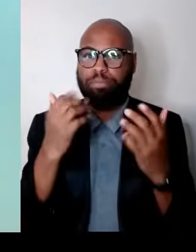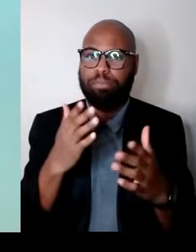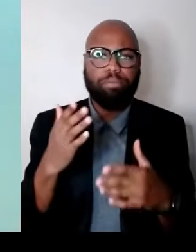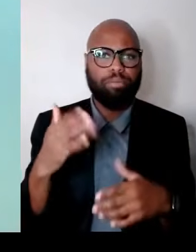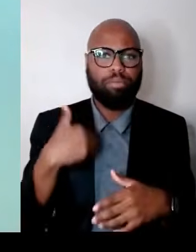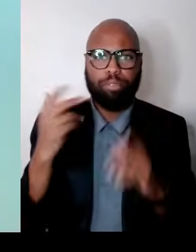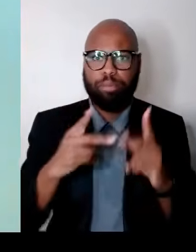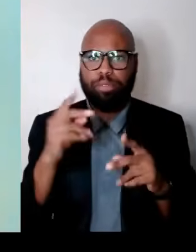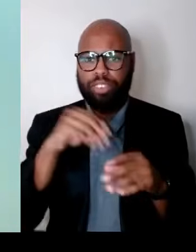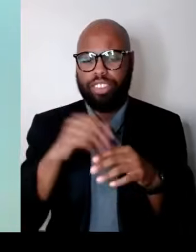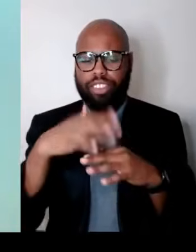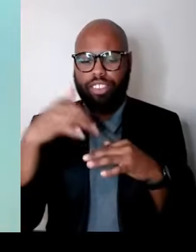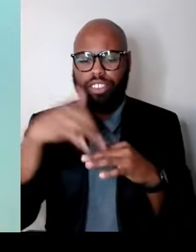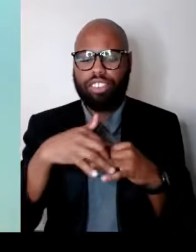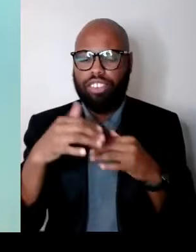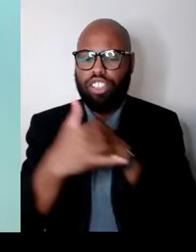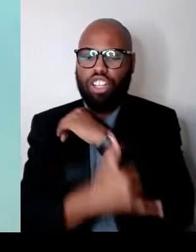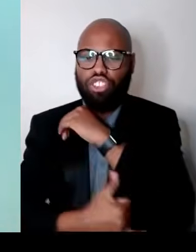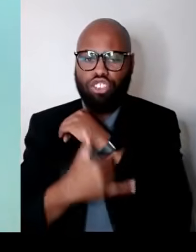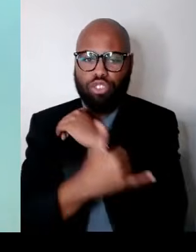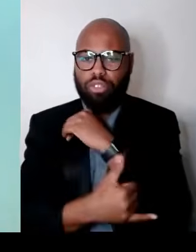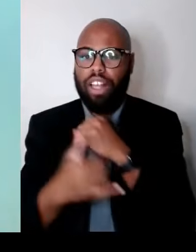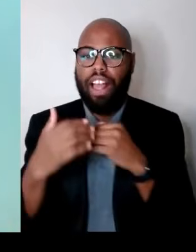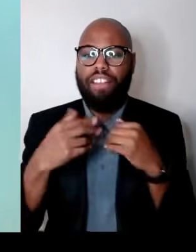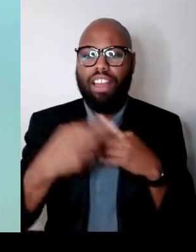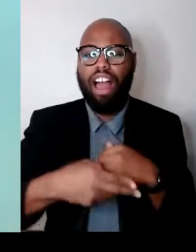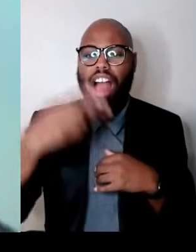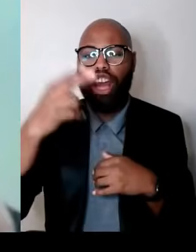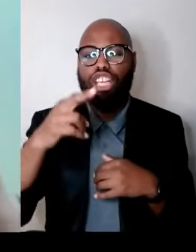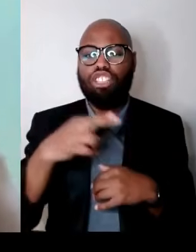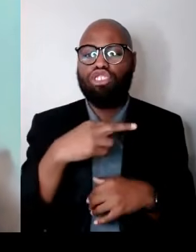we have one of the highest rates of teenage suicide. Why?